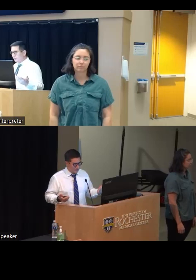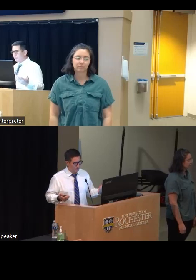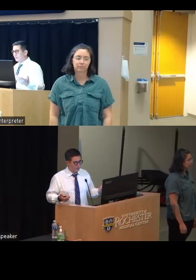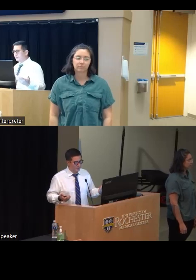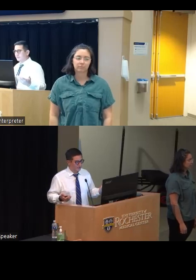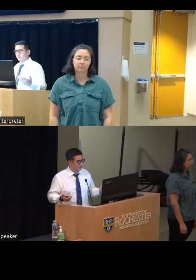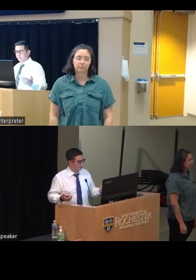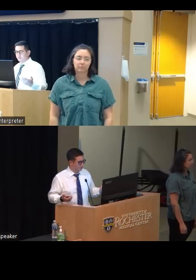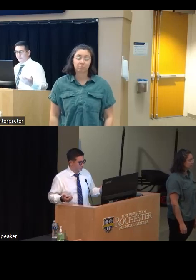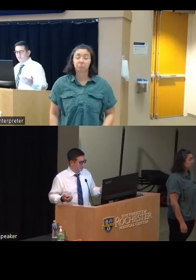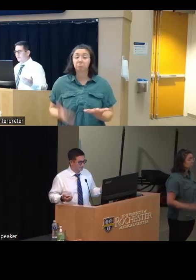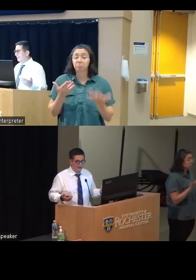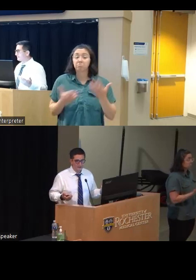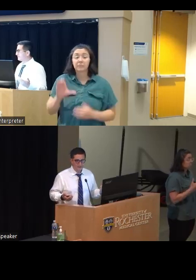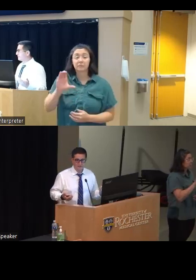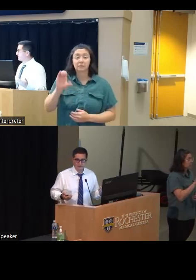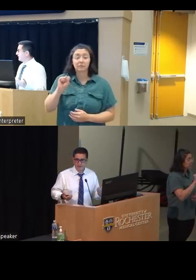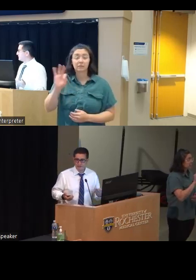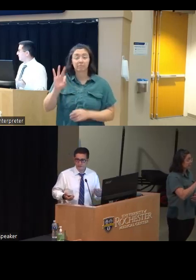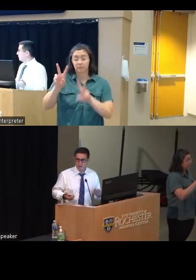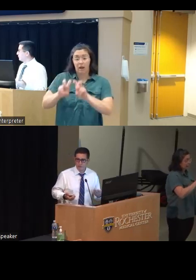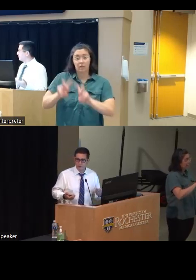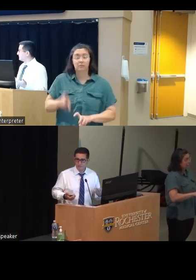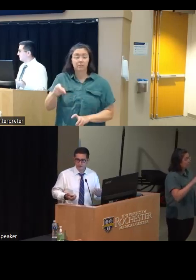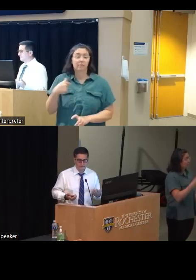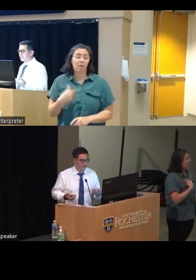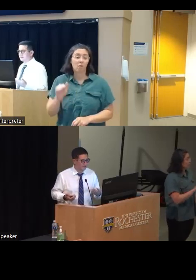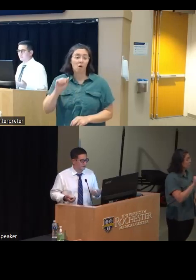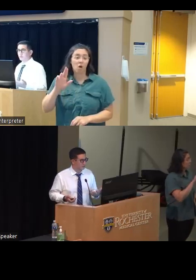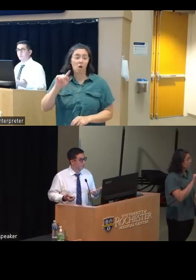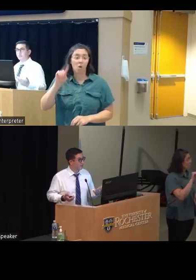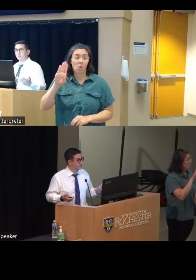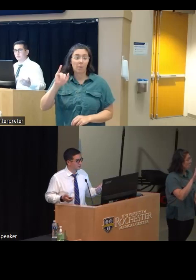you know you may do CSF analysis if somebody has an autoimmune Encephalitis sort of picture